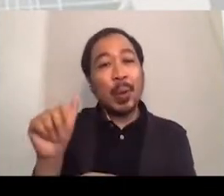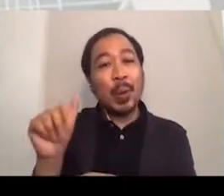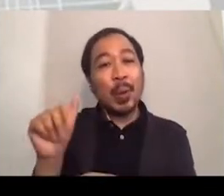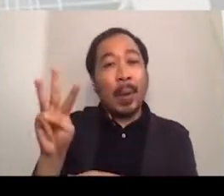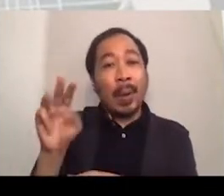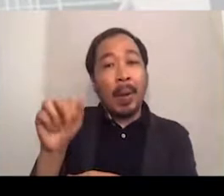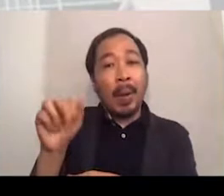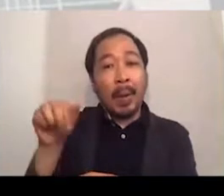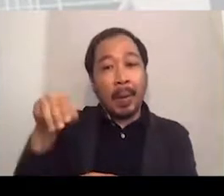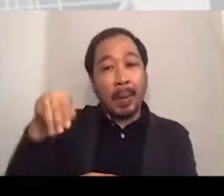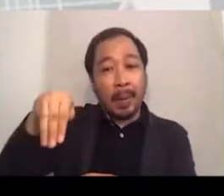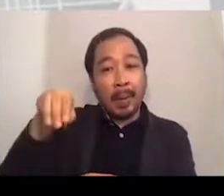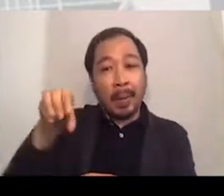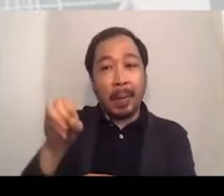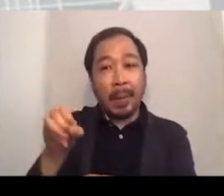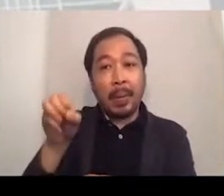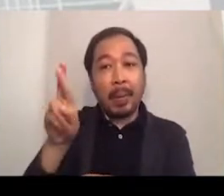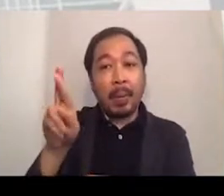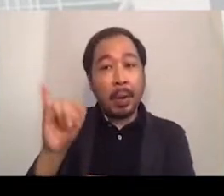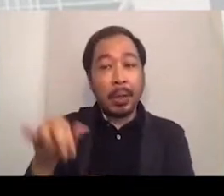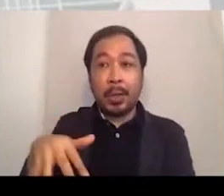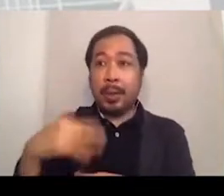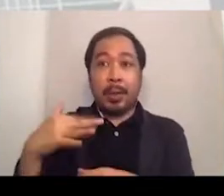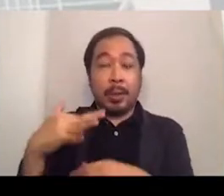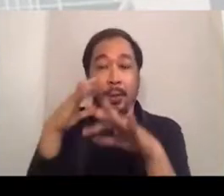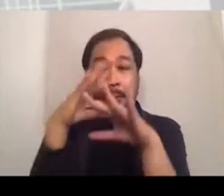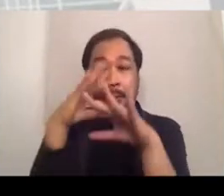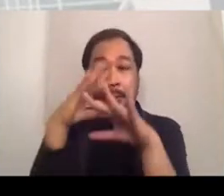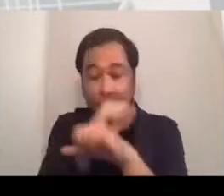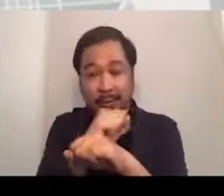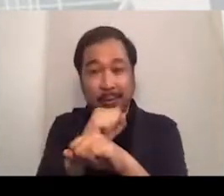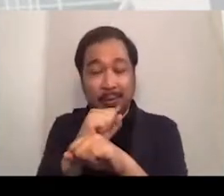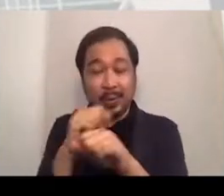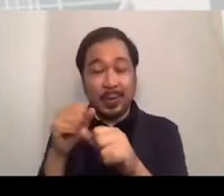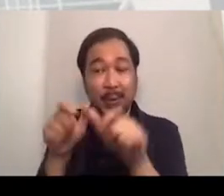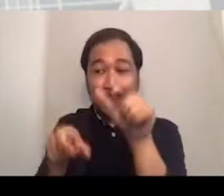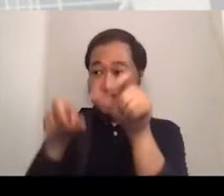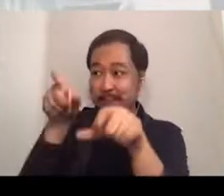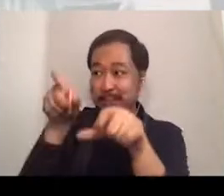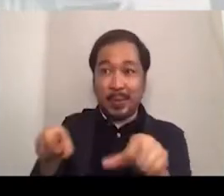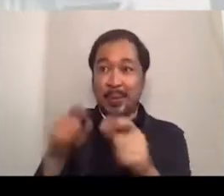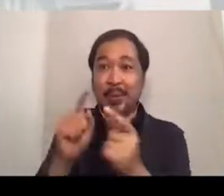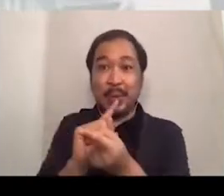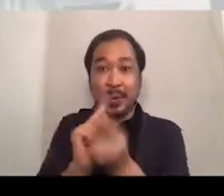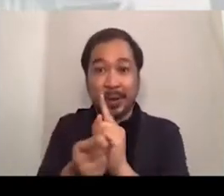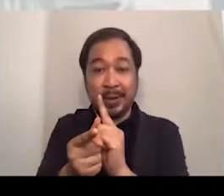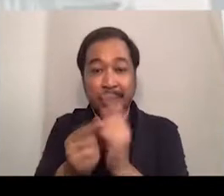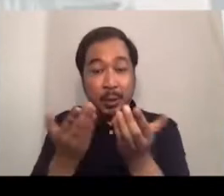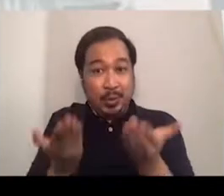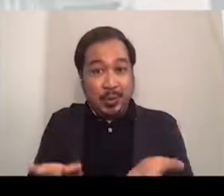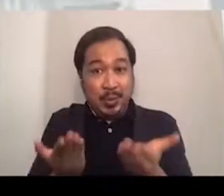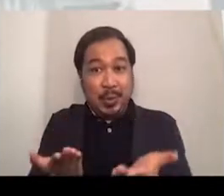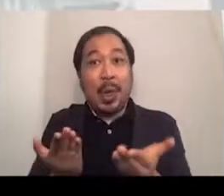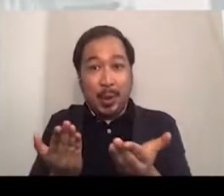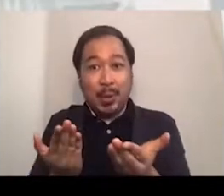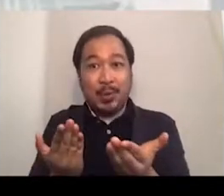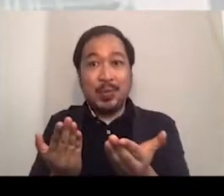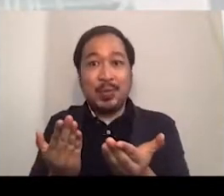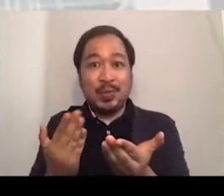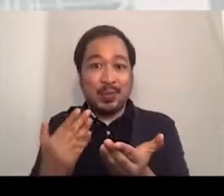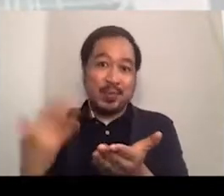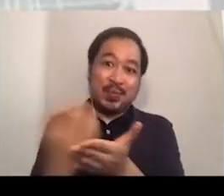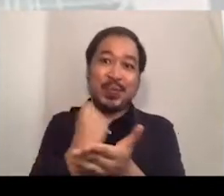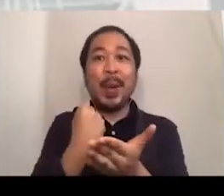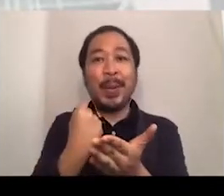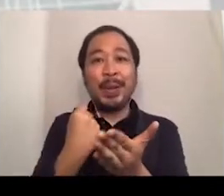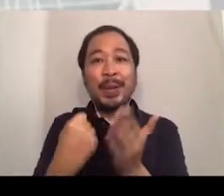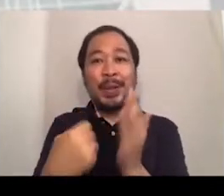because we are all using technology like right now to keep in touch, to maintain ourselves in the work environment.